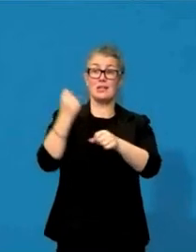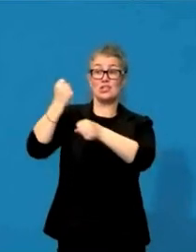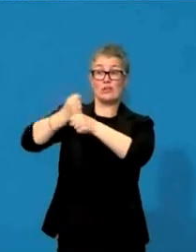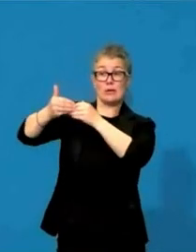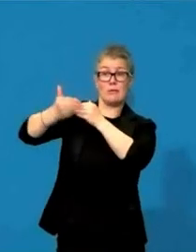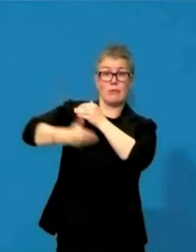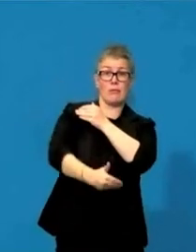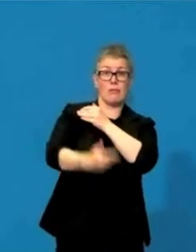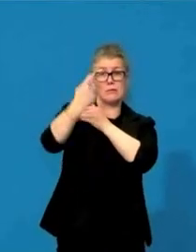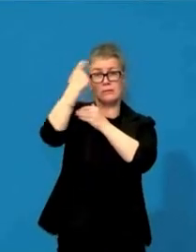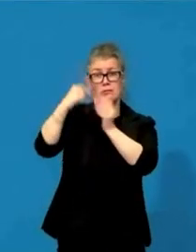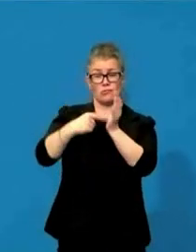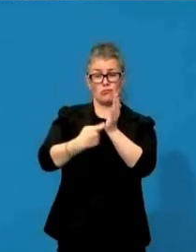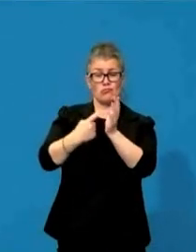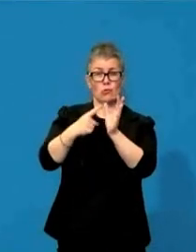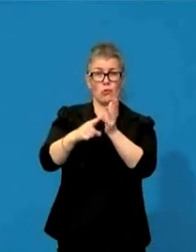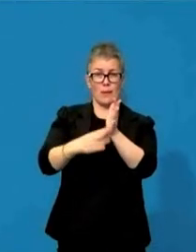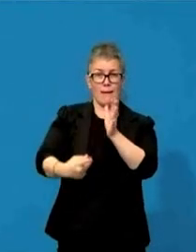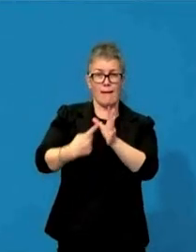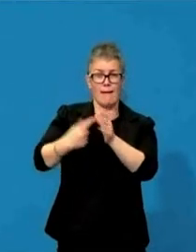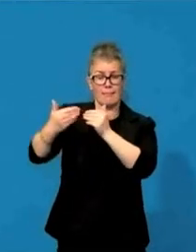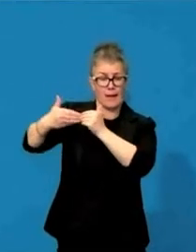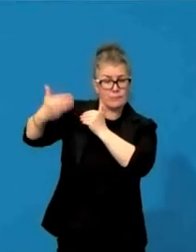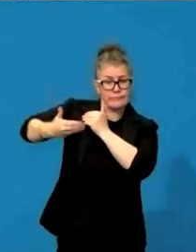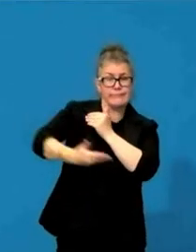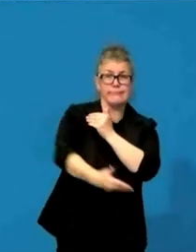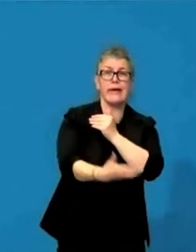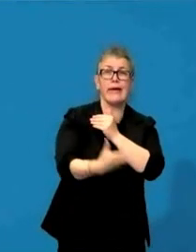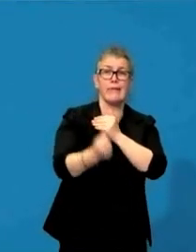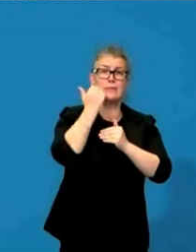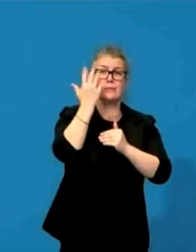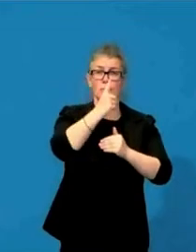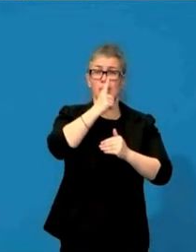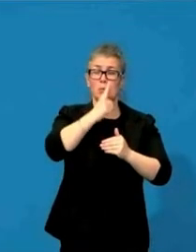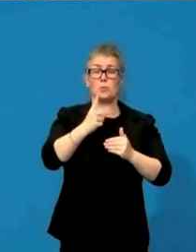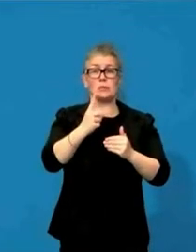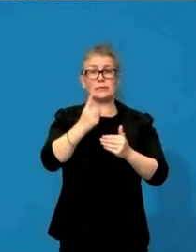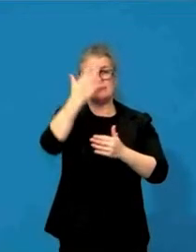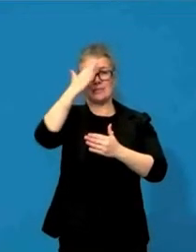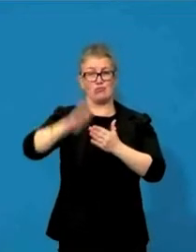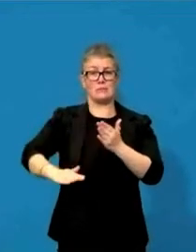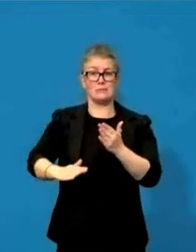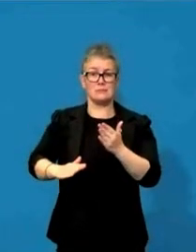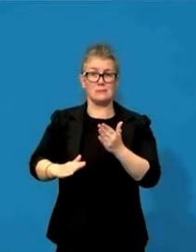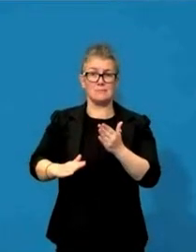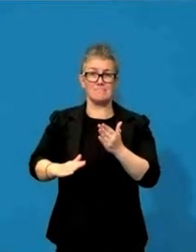people are faced throughout their lives, which is really the cause of all the stuff that is happening now.